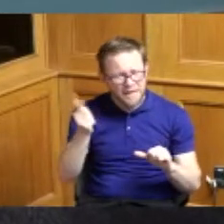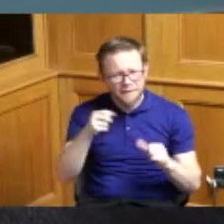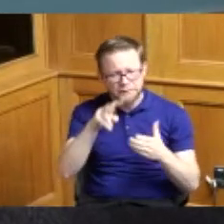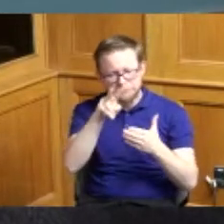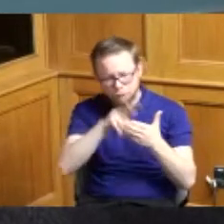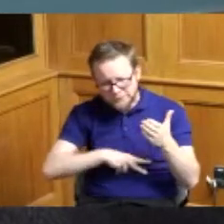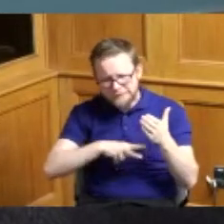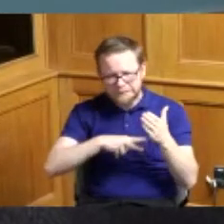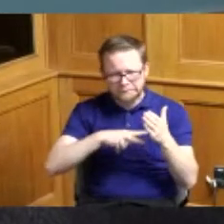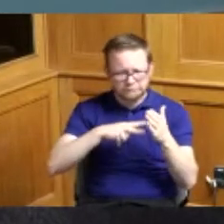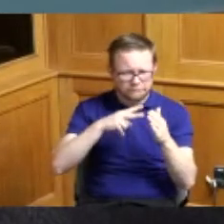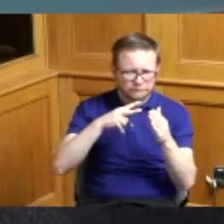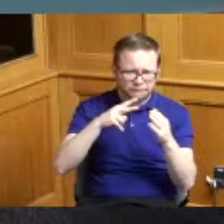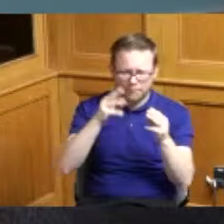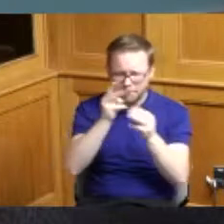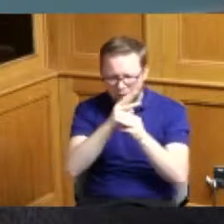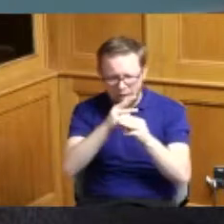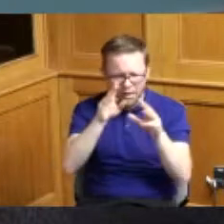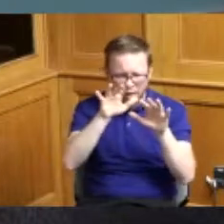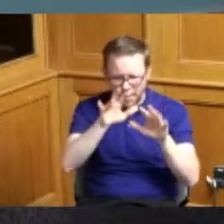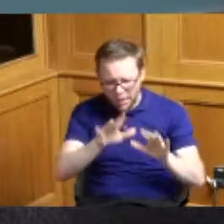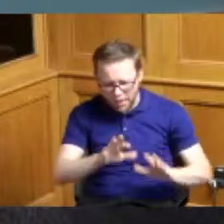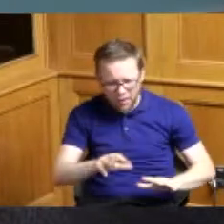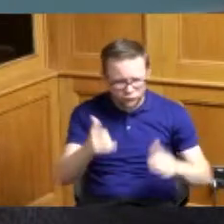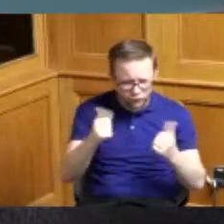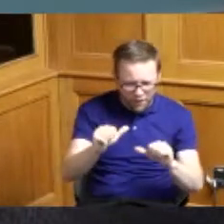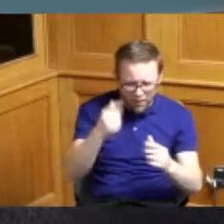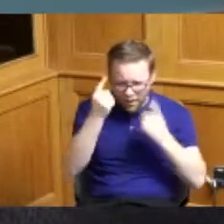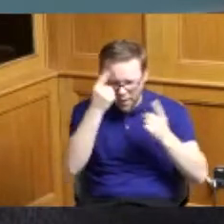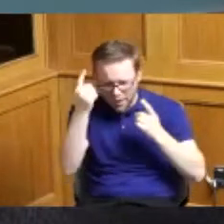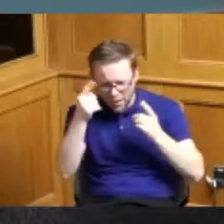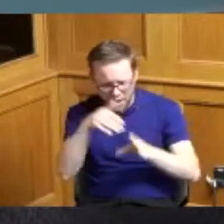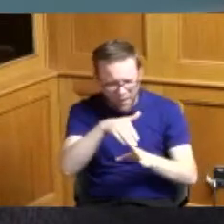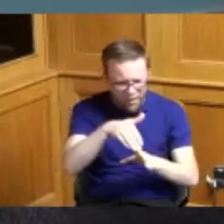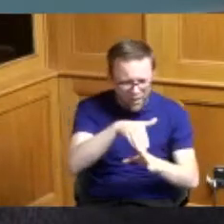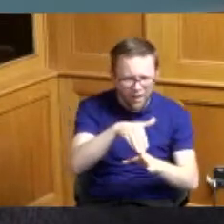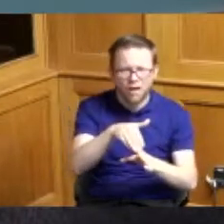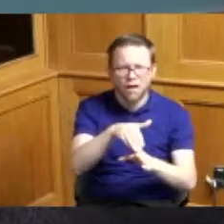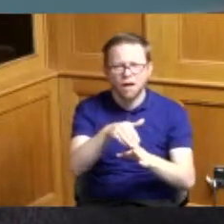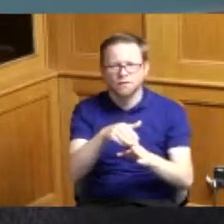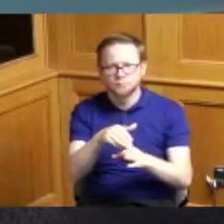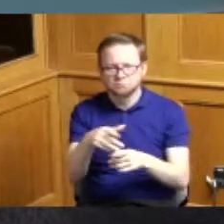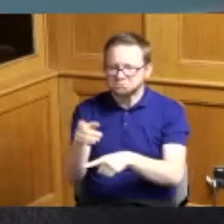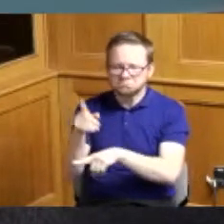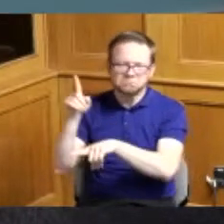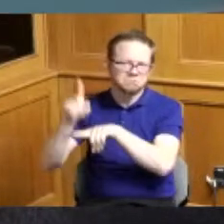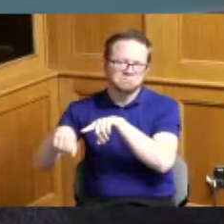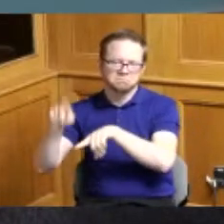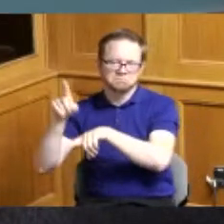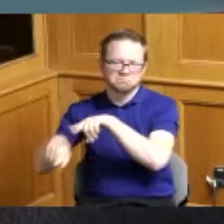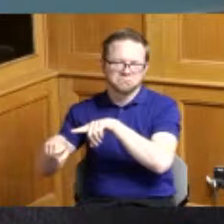tried to ask can we include this can we include that they told say you can't do but please send